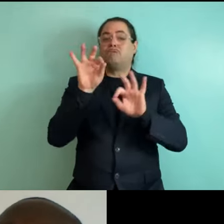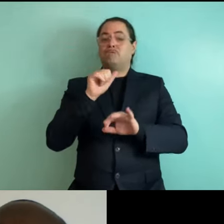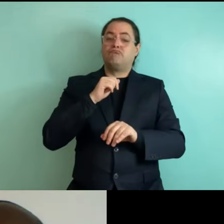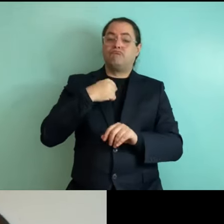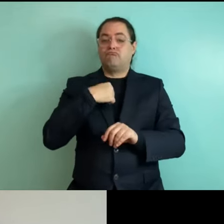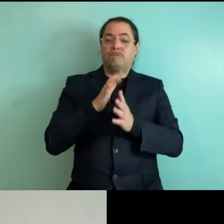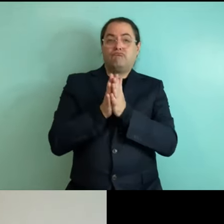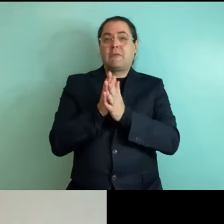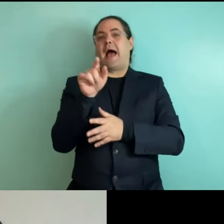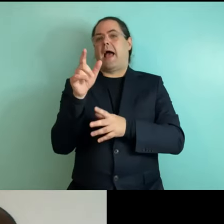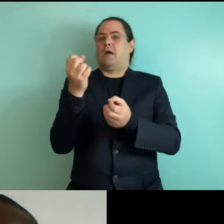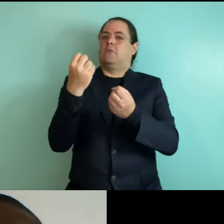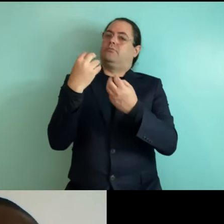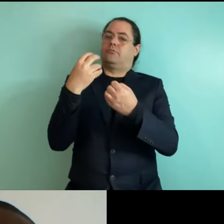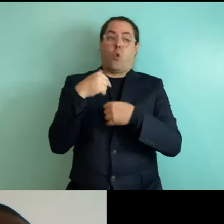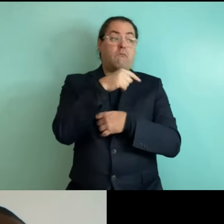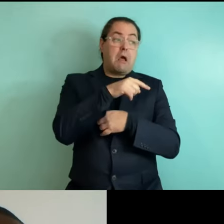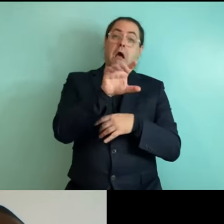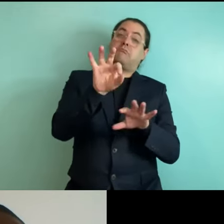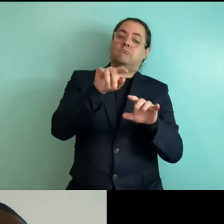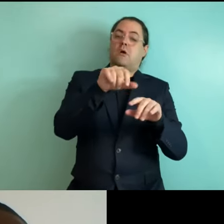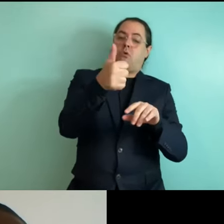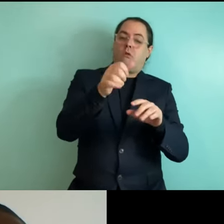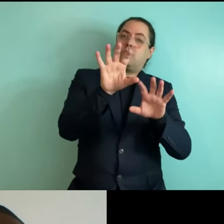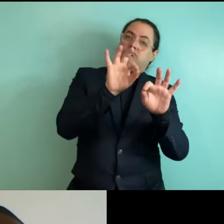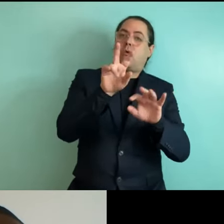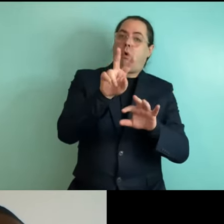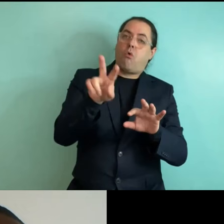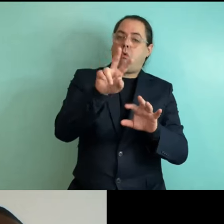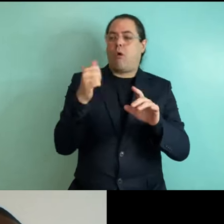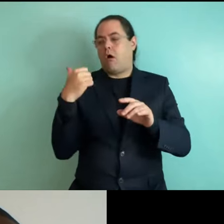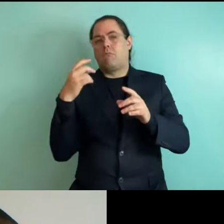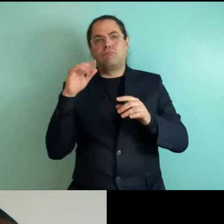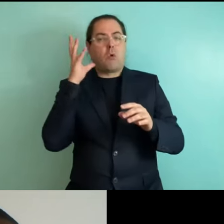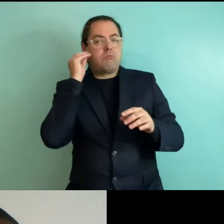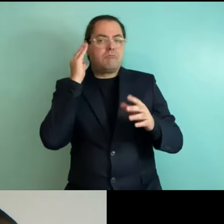and we've used this before, for example, in our communication and corporates have reached